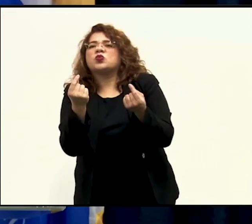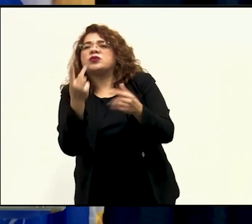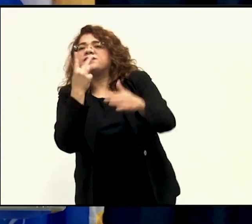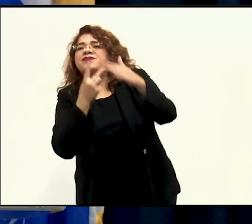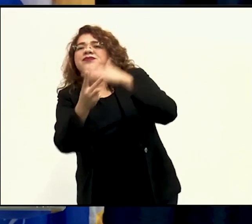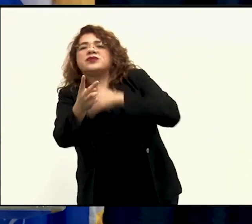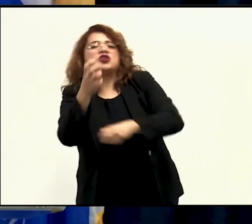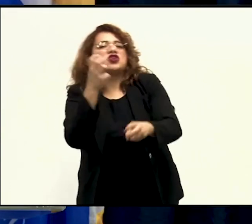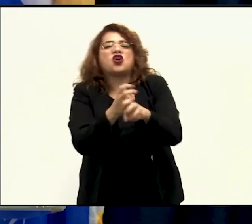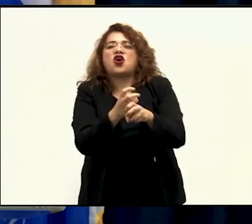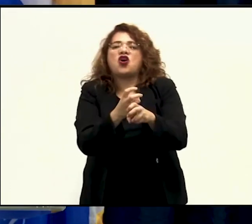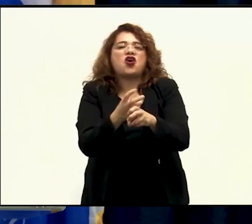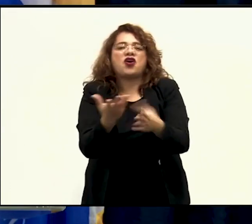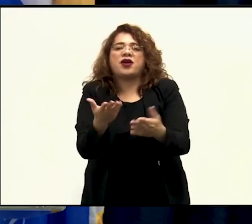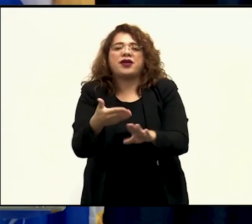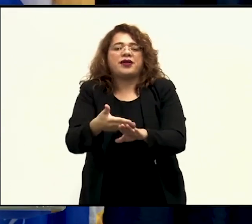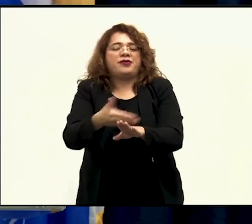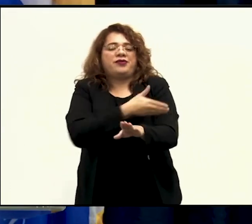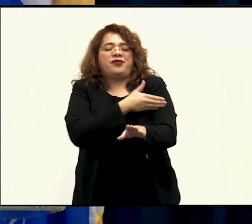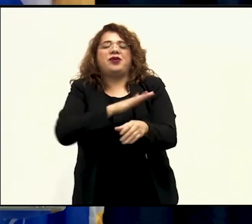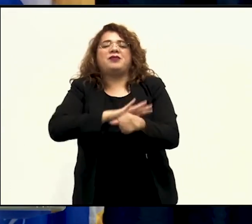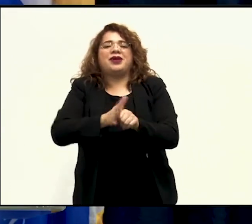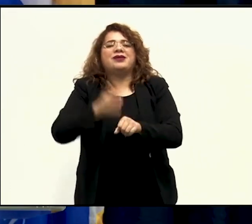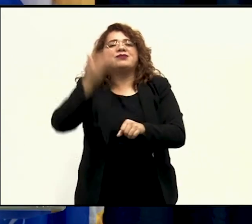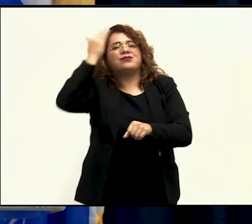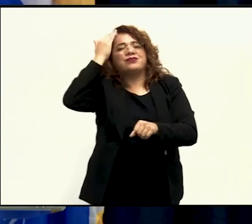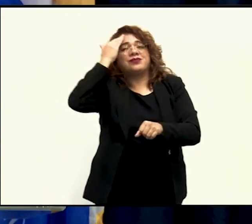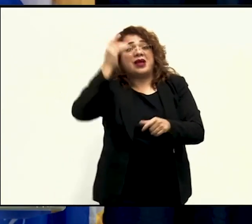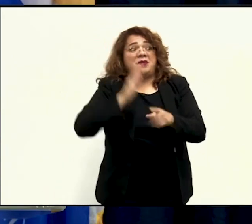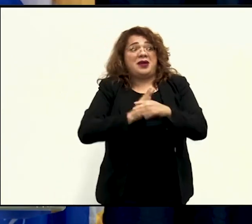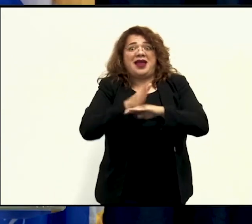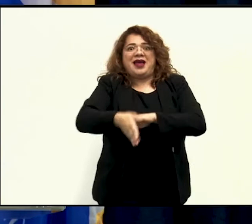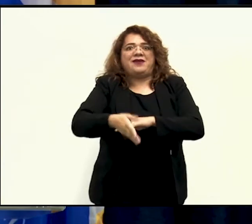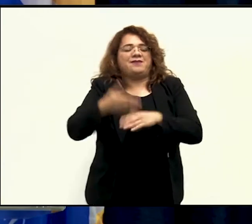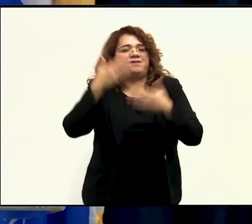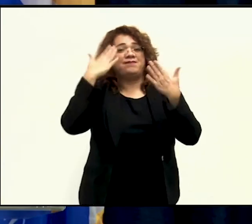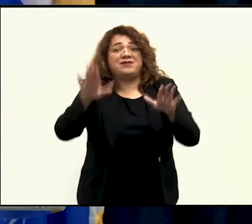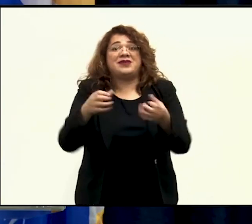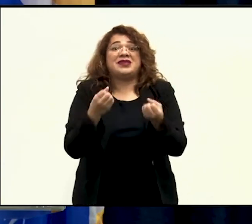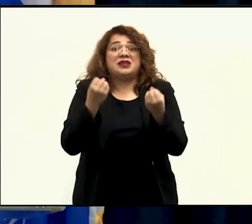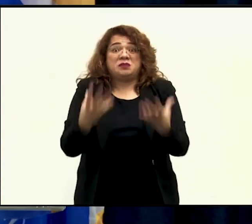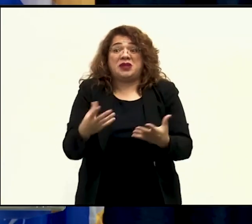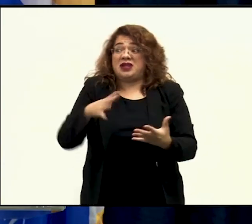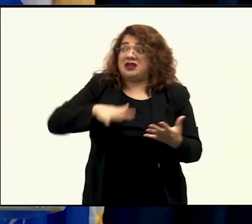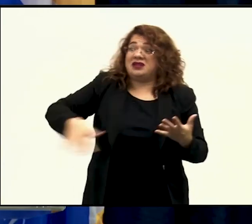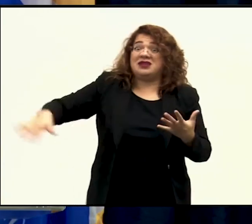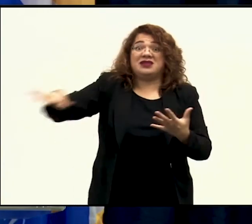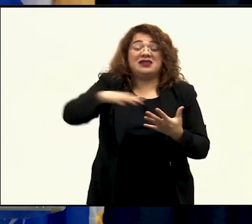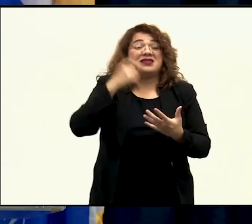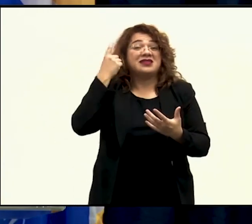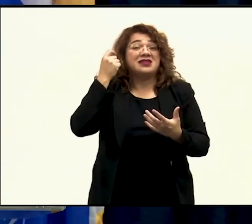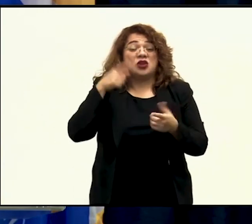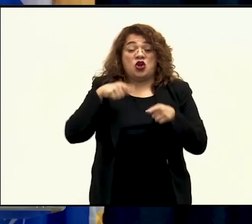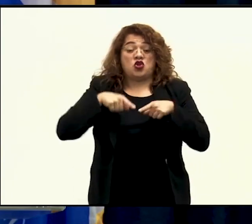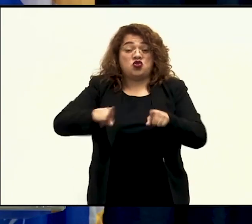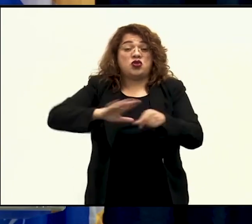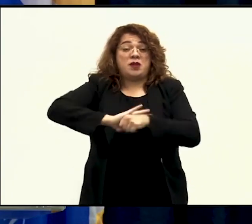challenging for those who have lost a loved one and what we know is that a third of all of us have lost at least one loved one throughout this pandemic.